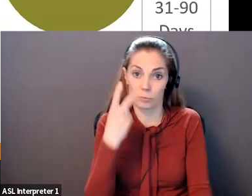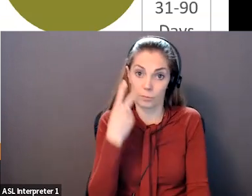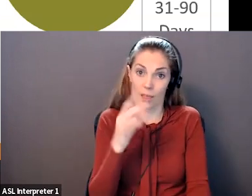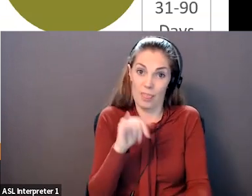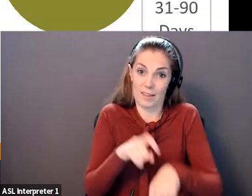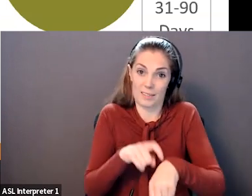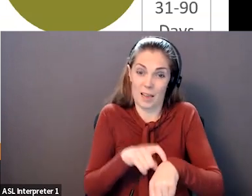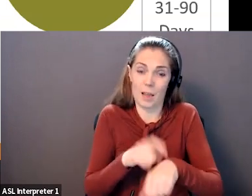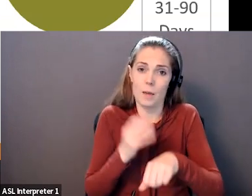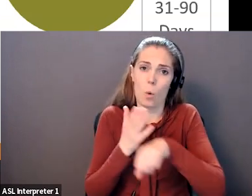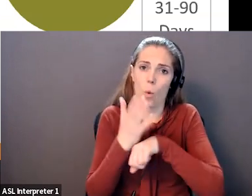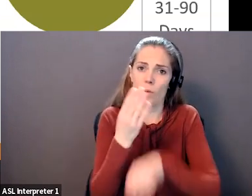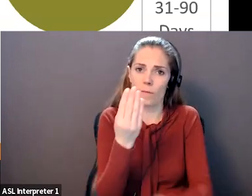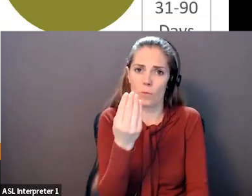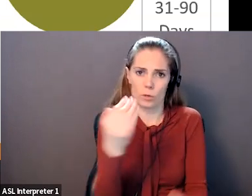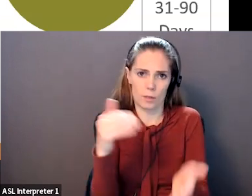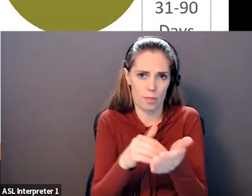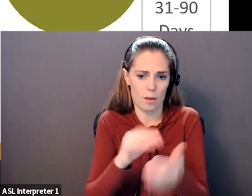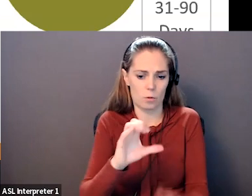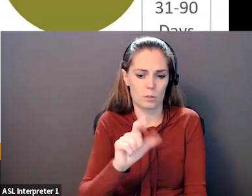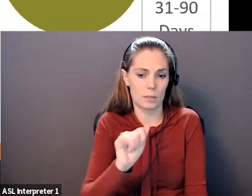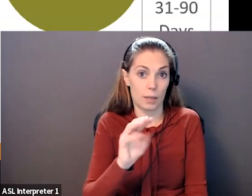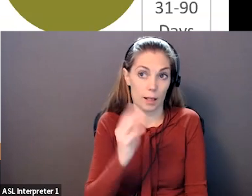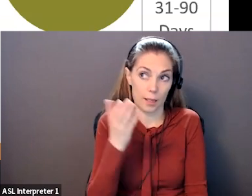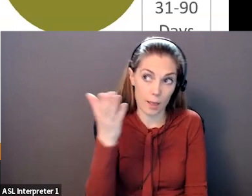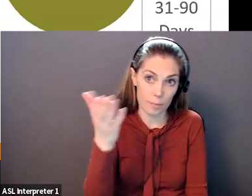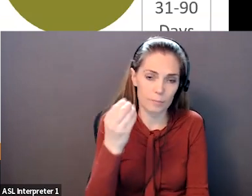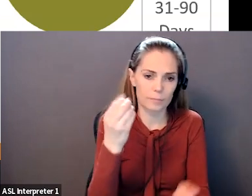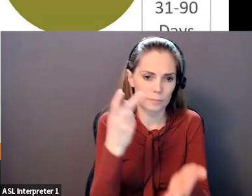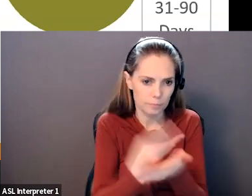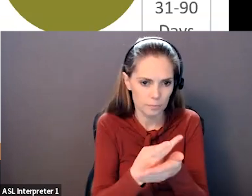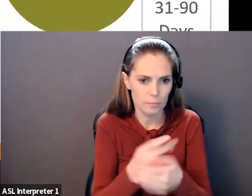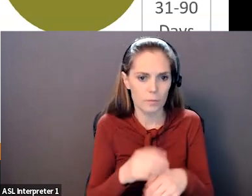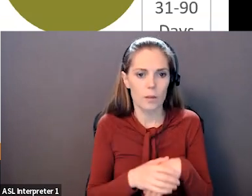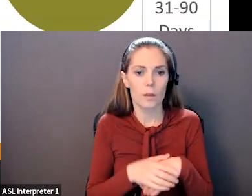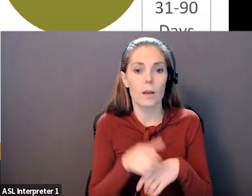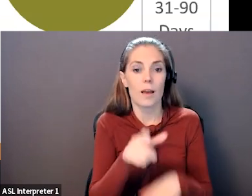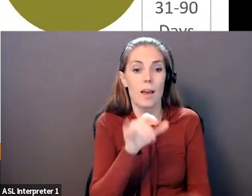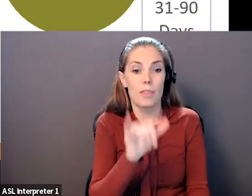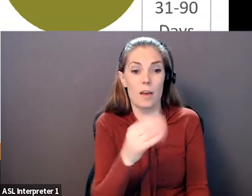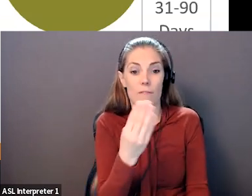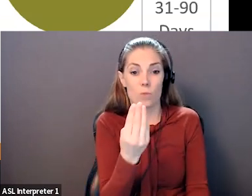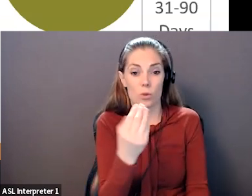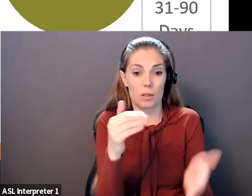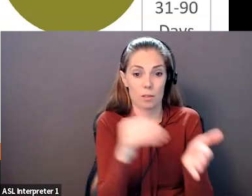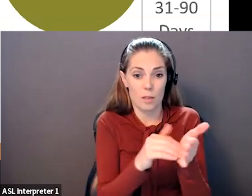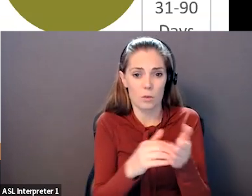and of those 14 275 have concluded. So 97% of people had successfully returned to work with